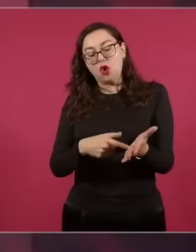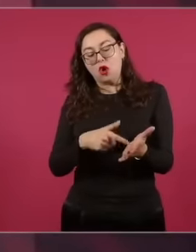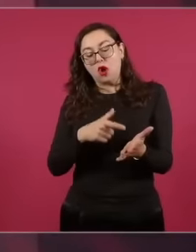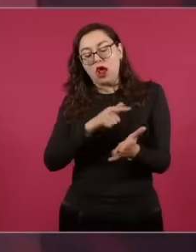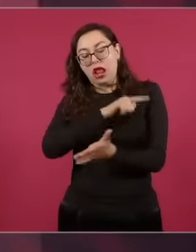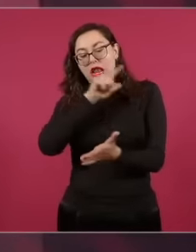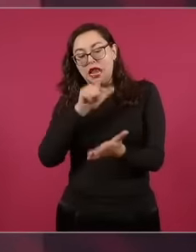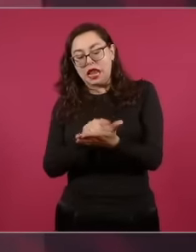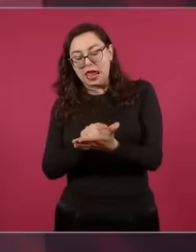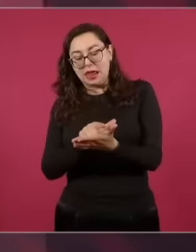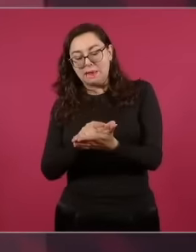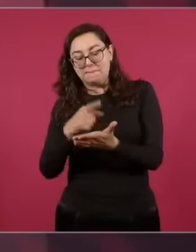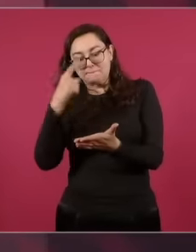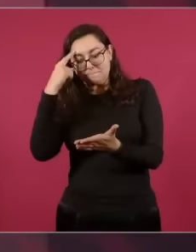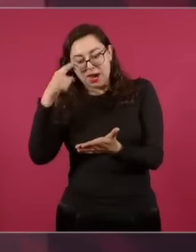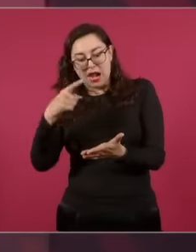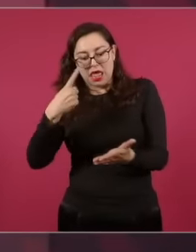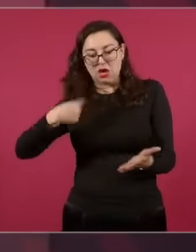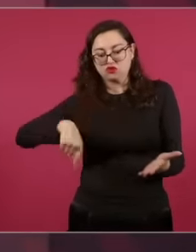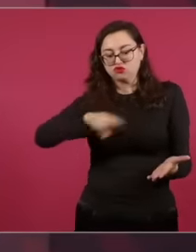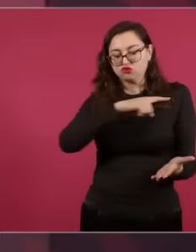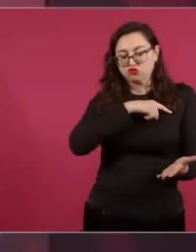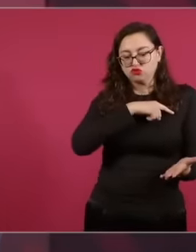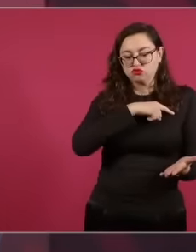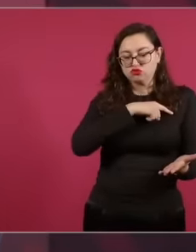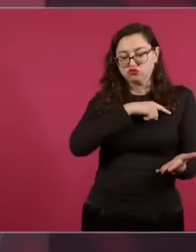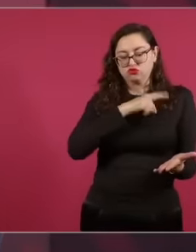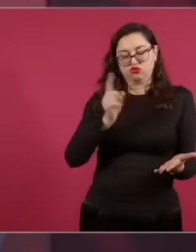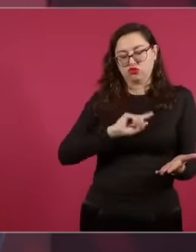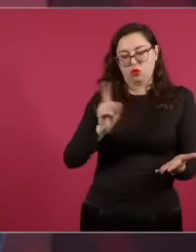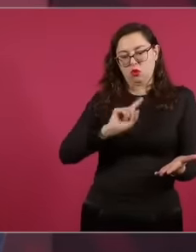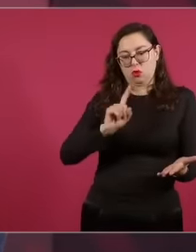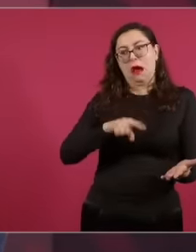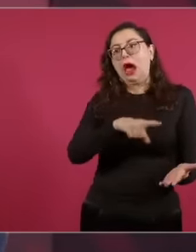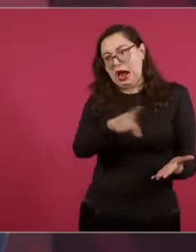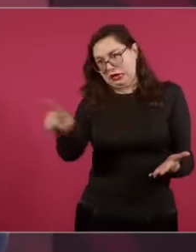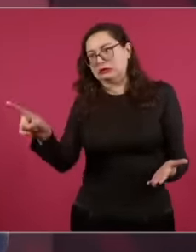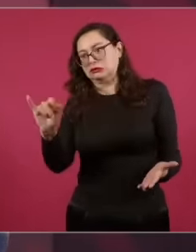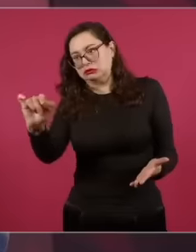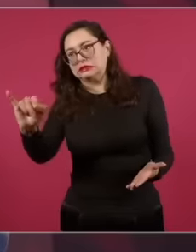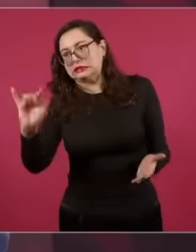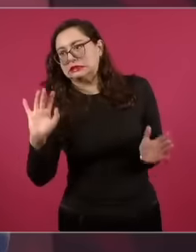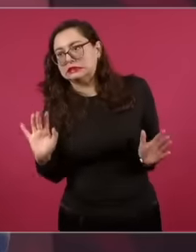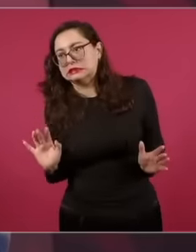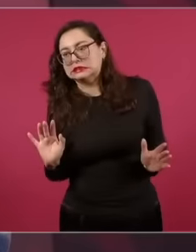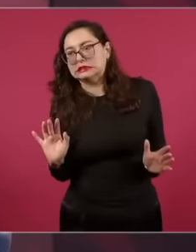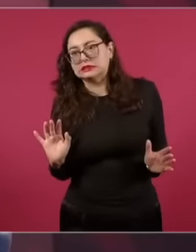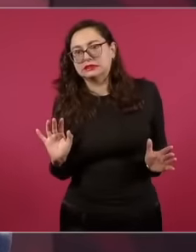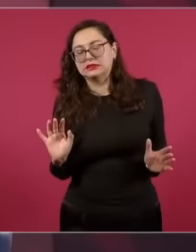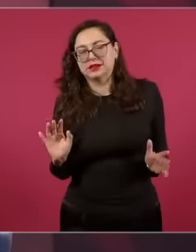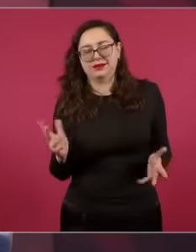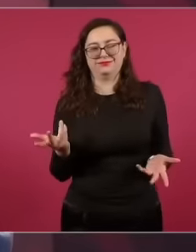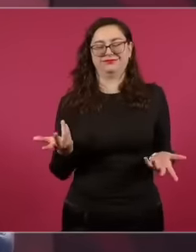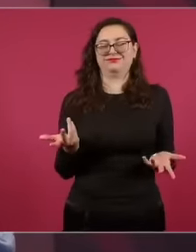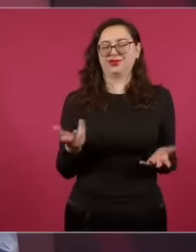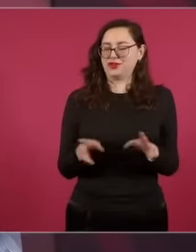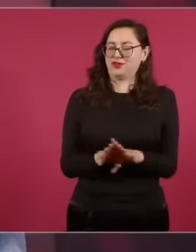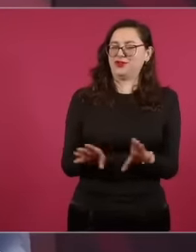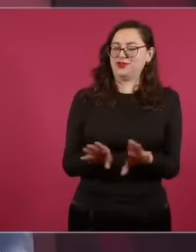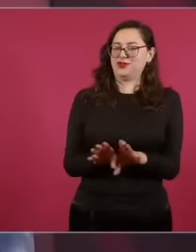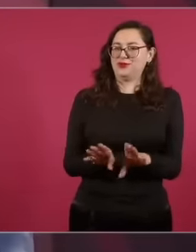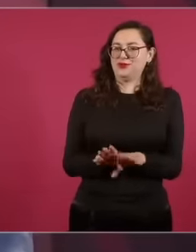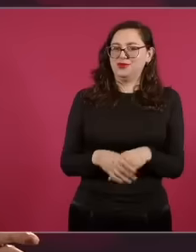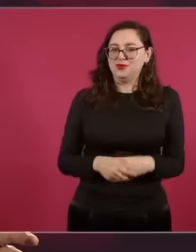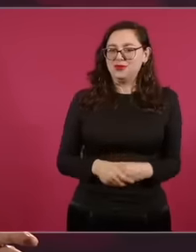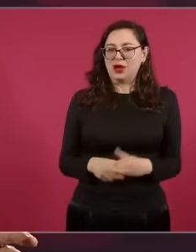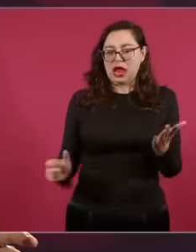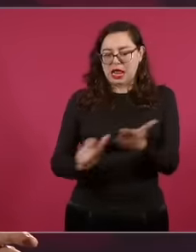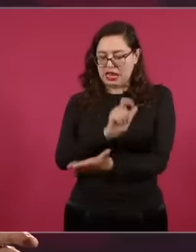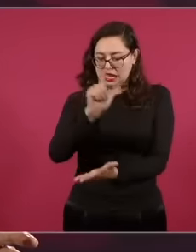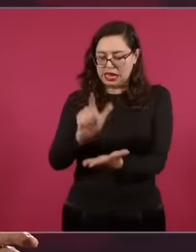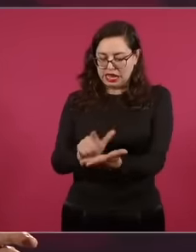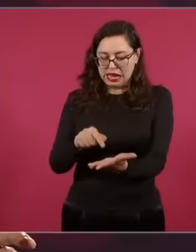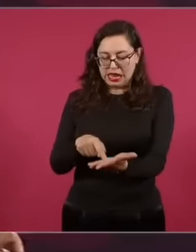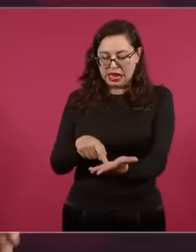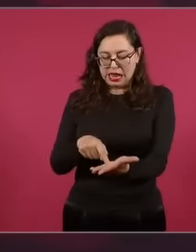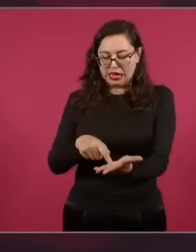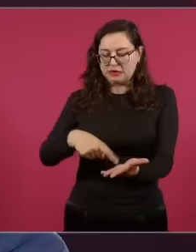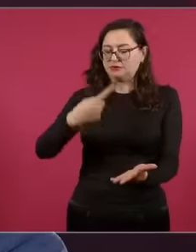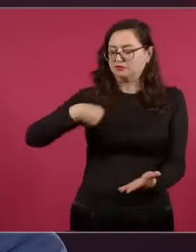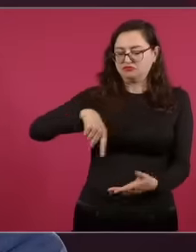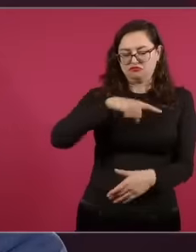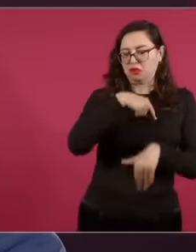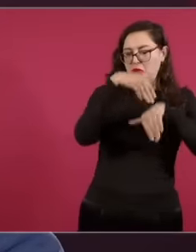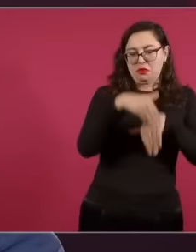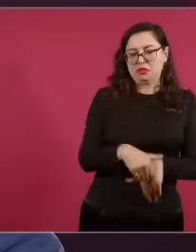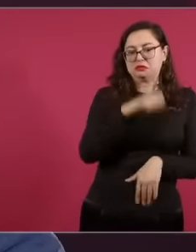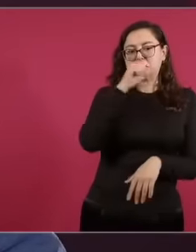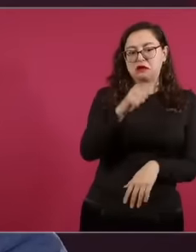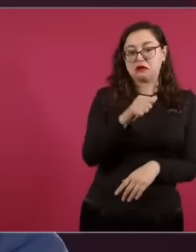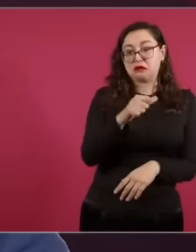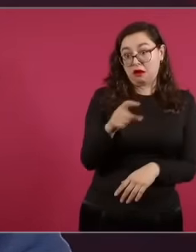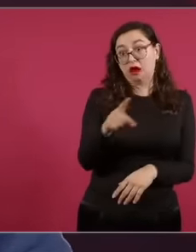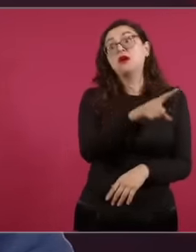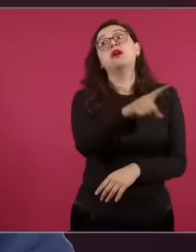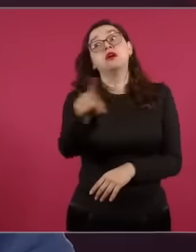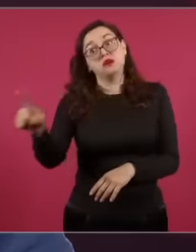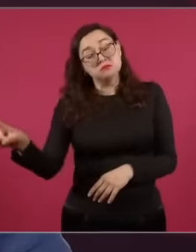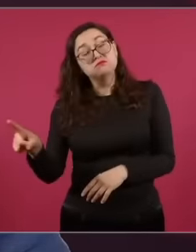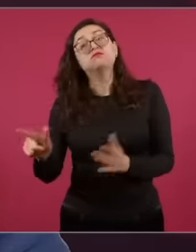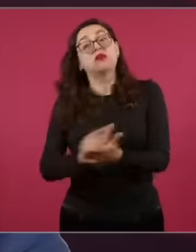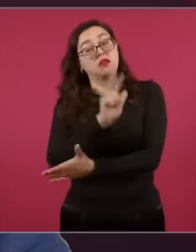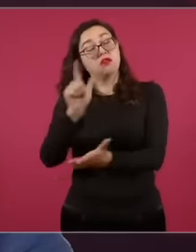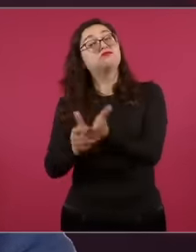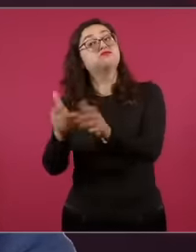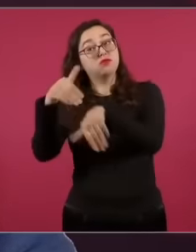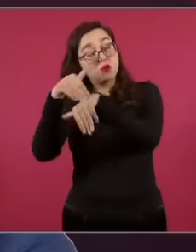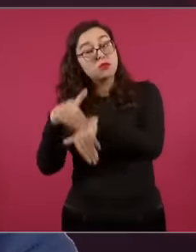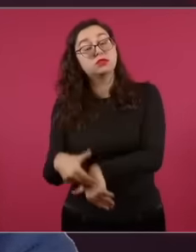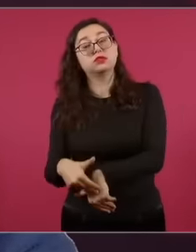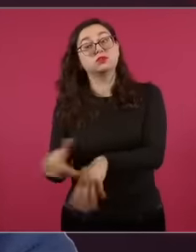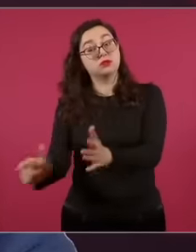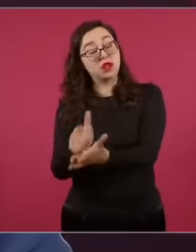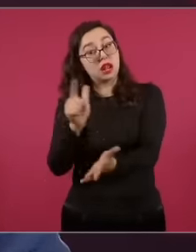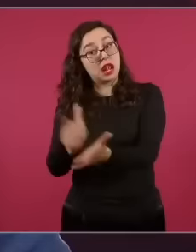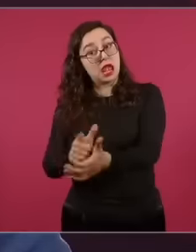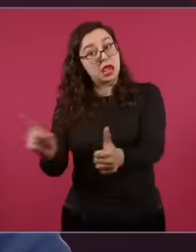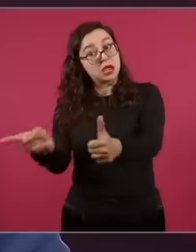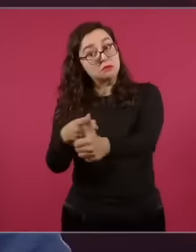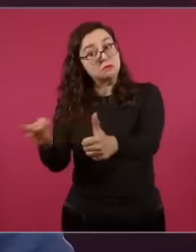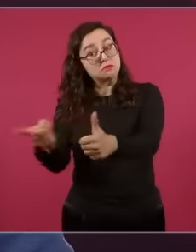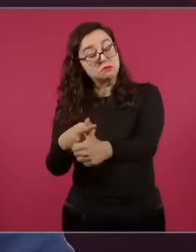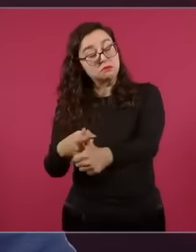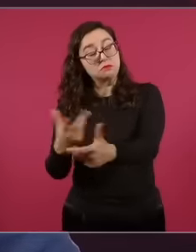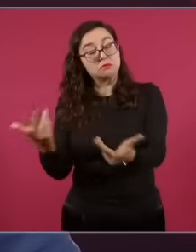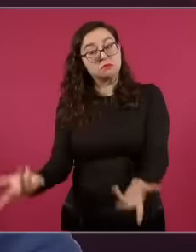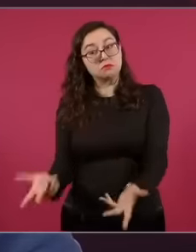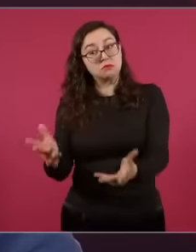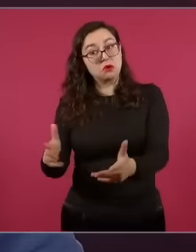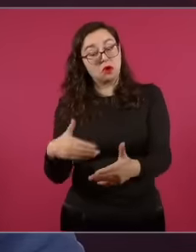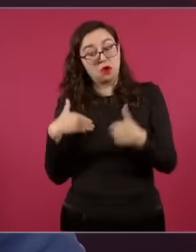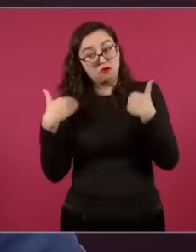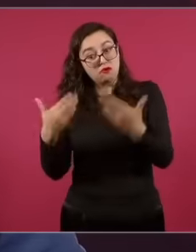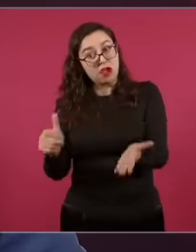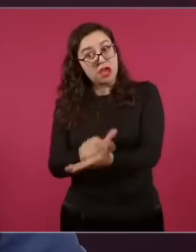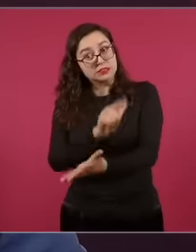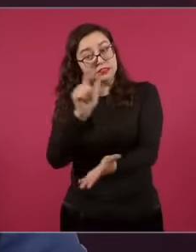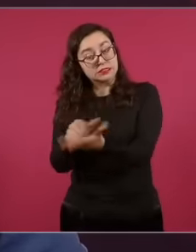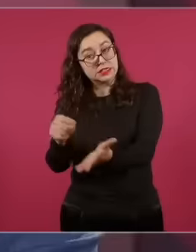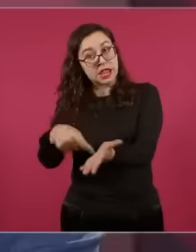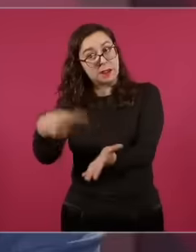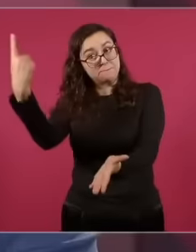So yes Rule of law legality trust division balance of powers pure